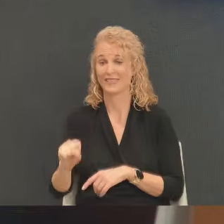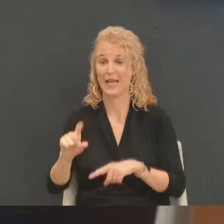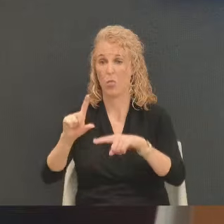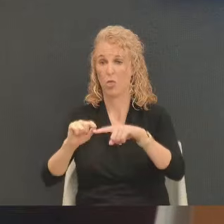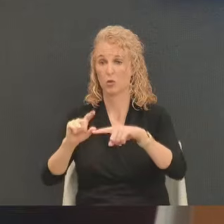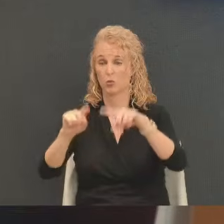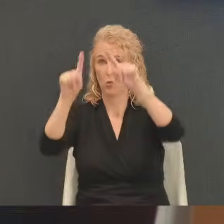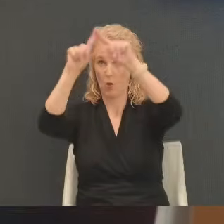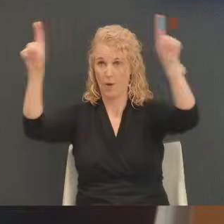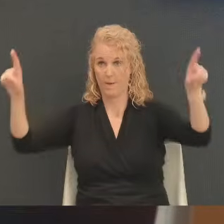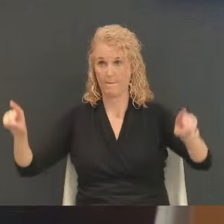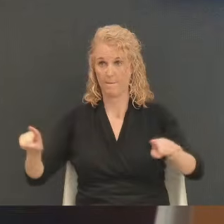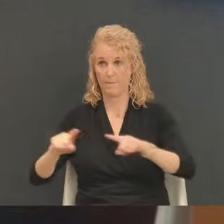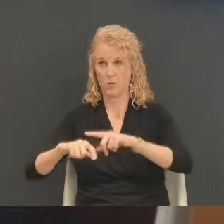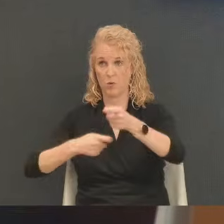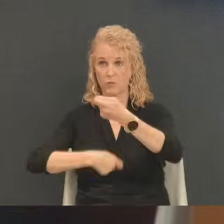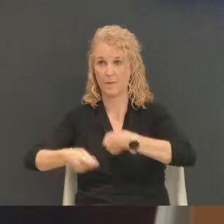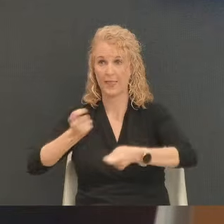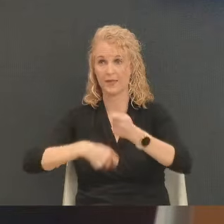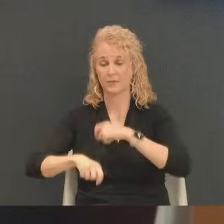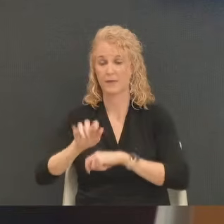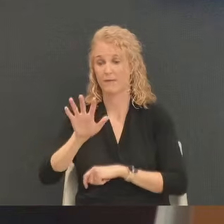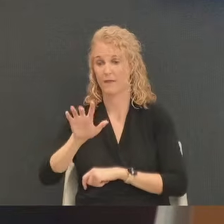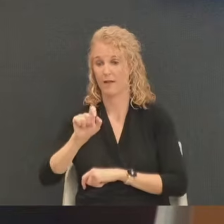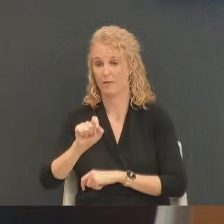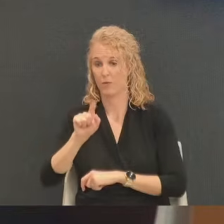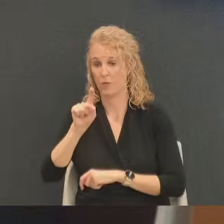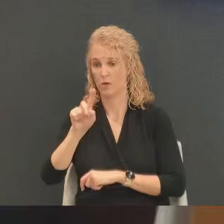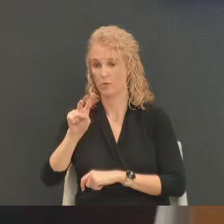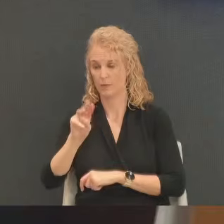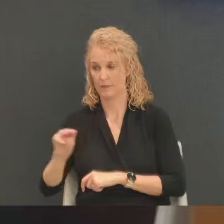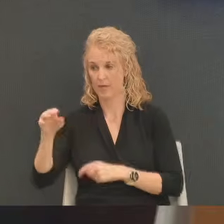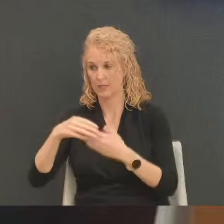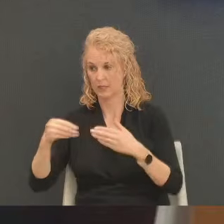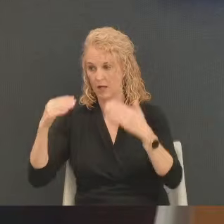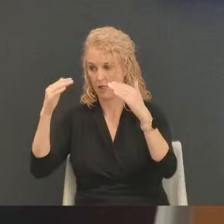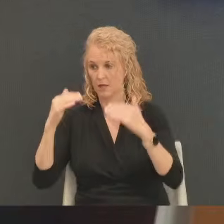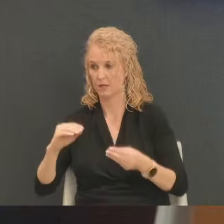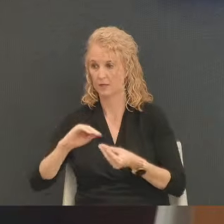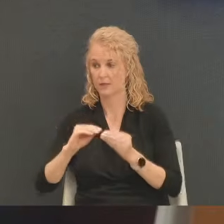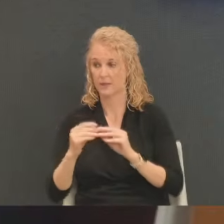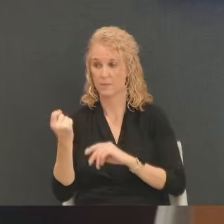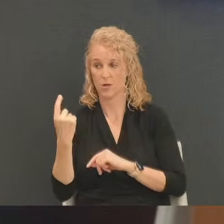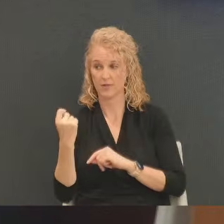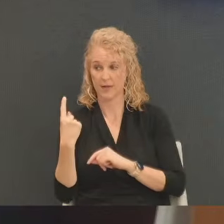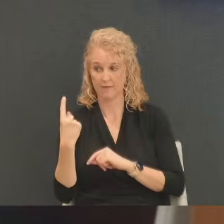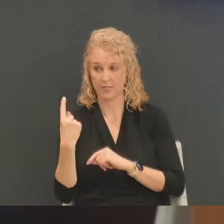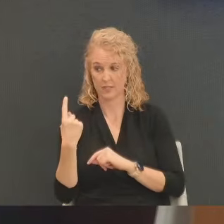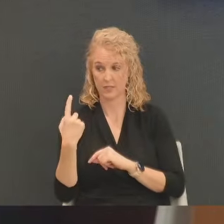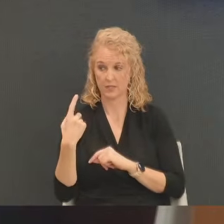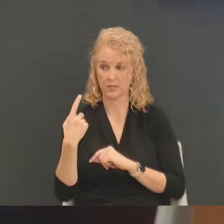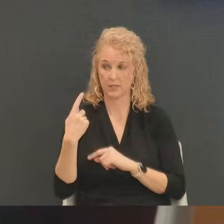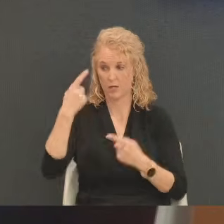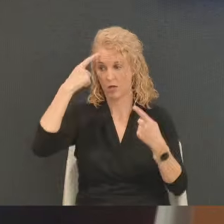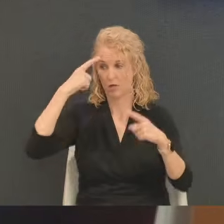replacement at $5.12 million. item number 11, Commissioners, is an agreement with